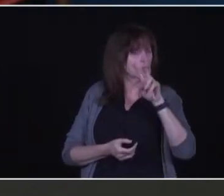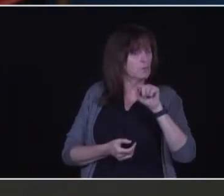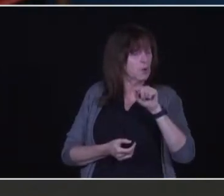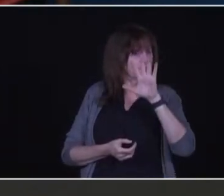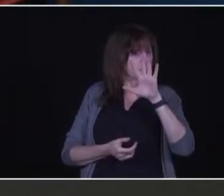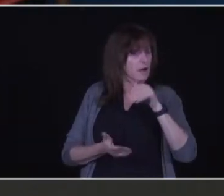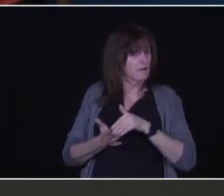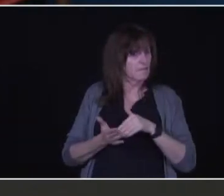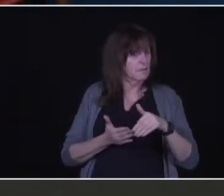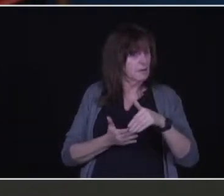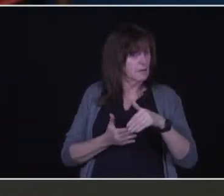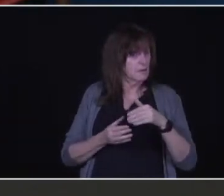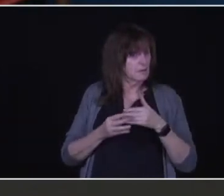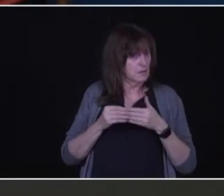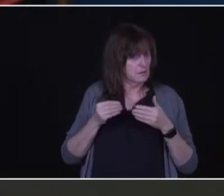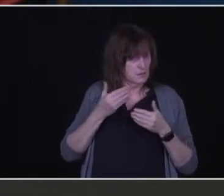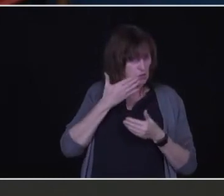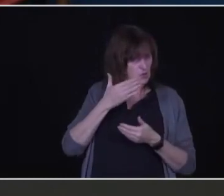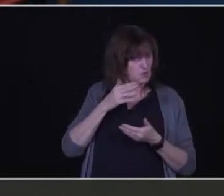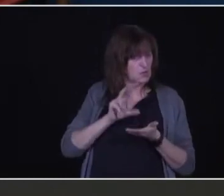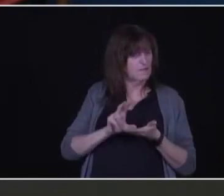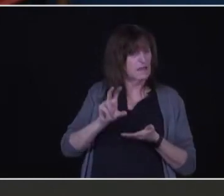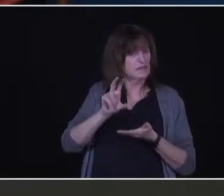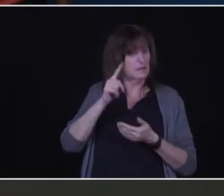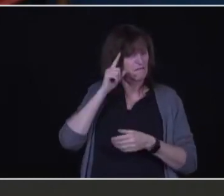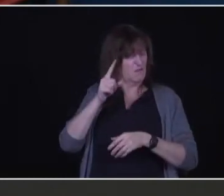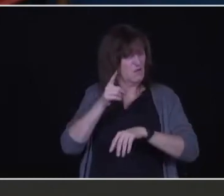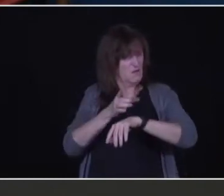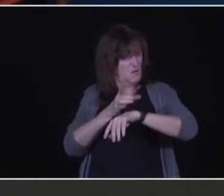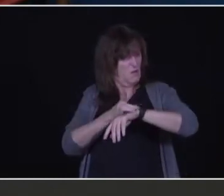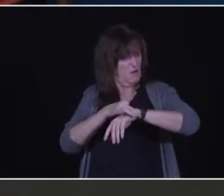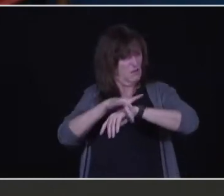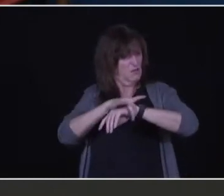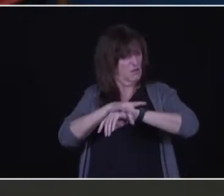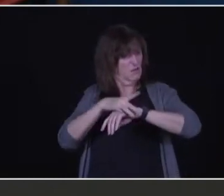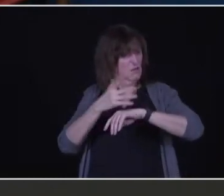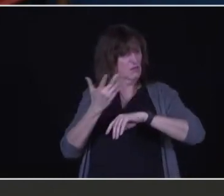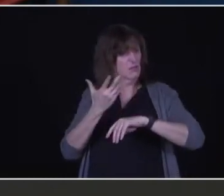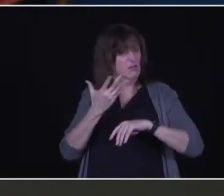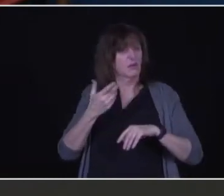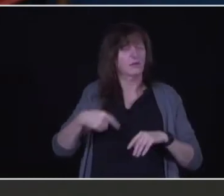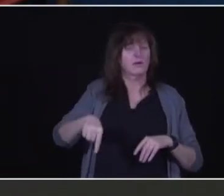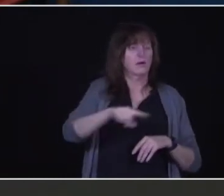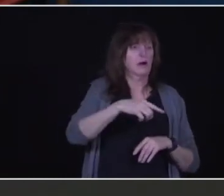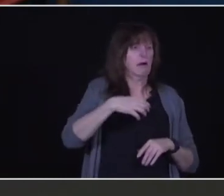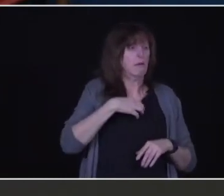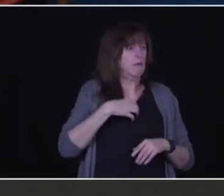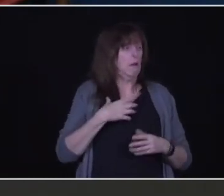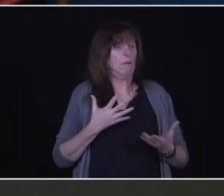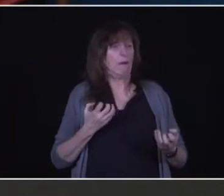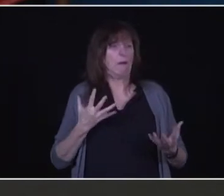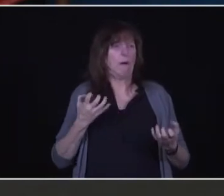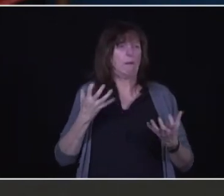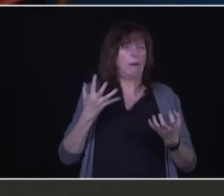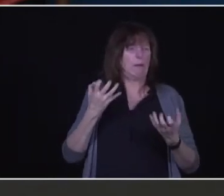Follow-up? Just to follow up on that, I guess, do you think that $2.5 million right now is a good